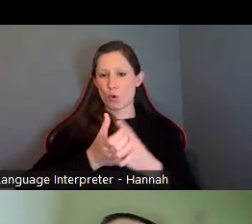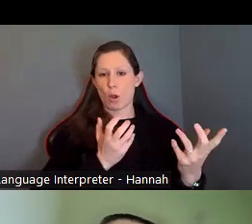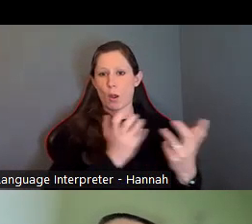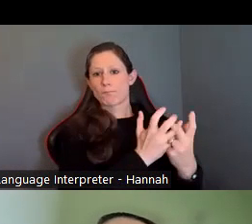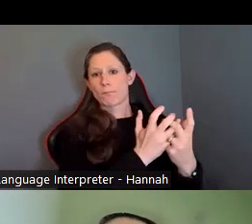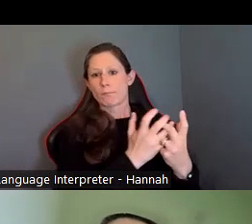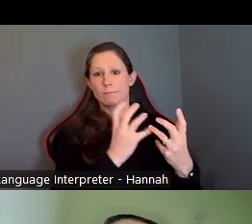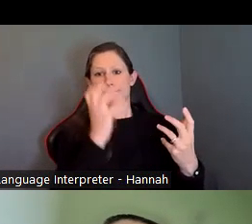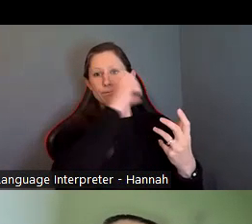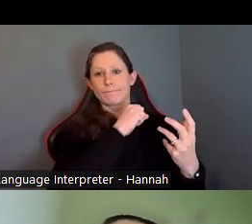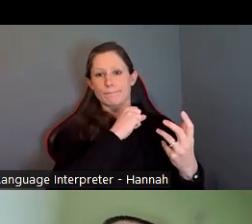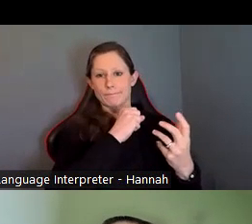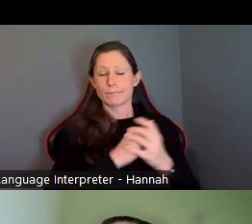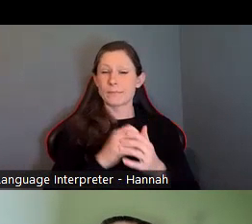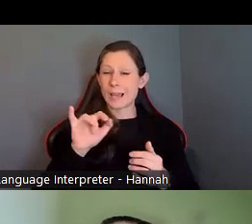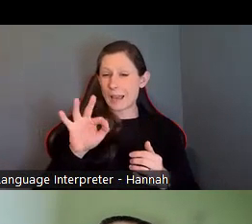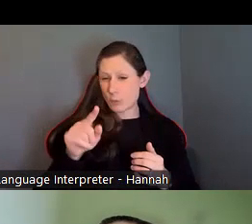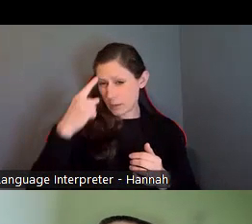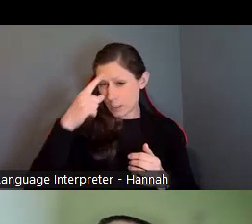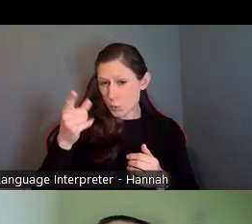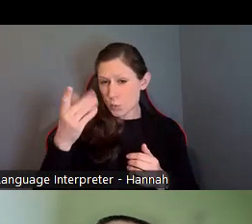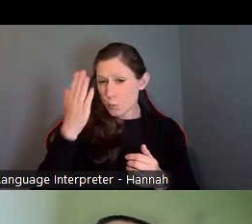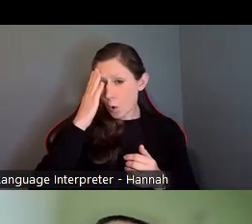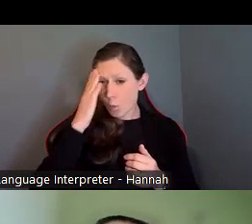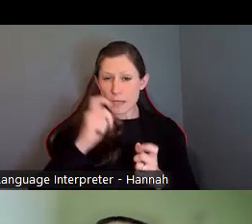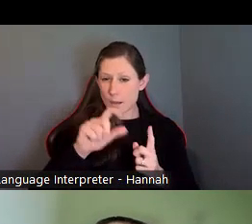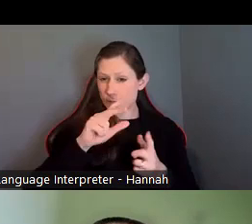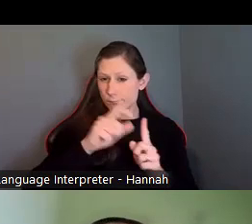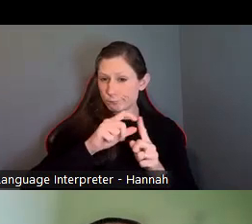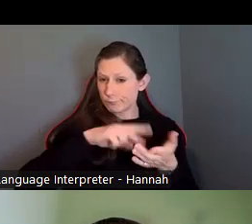If you think you know what cultural appropriation is, I encourage you to look it up again.